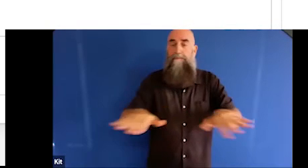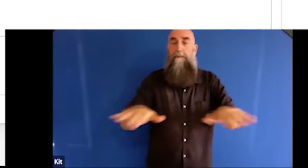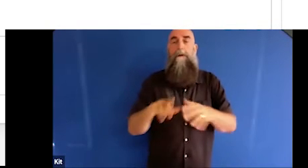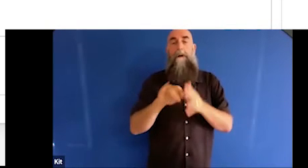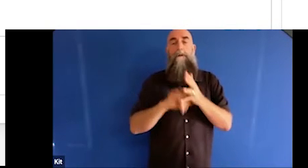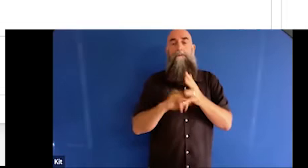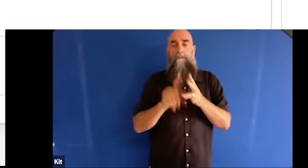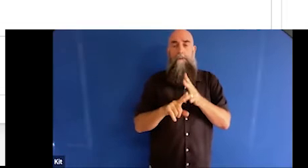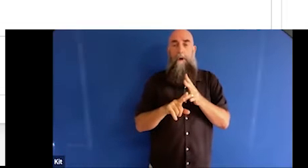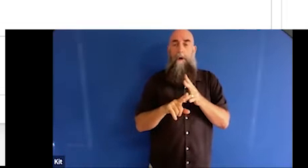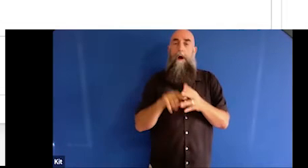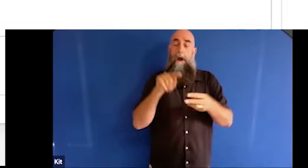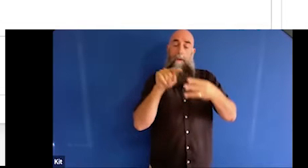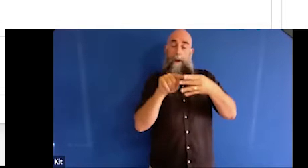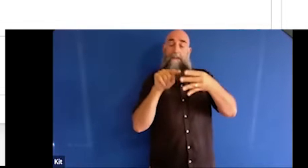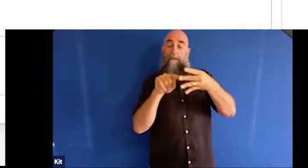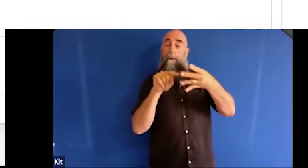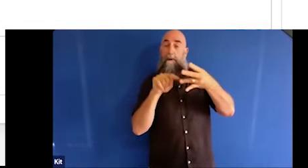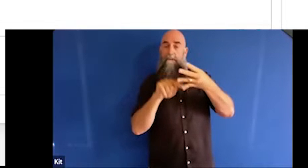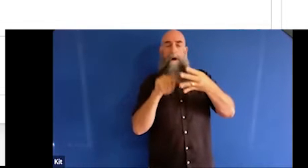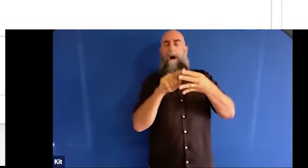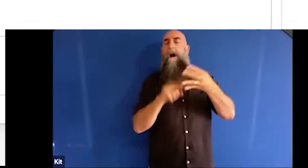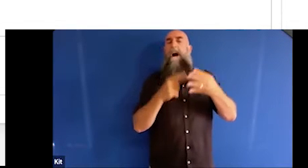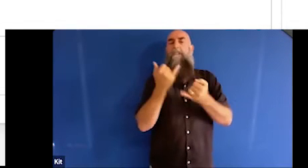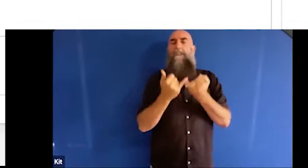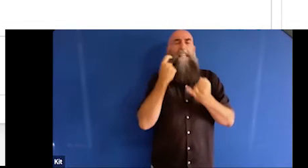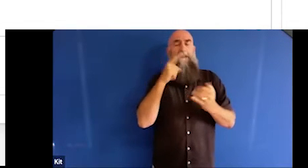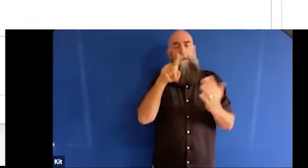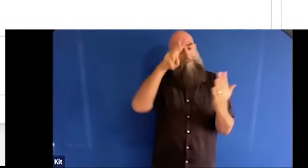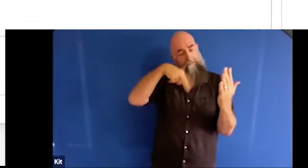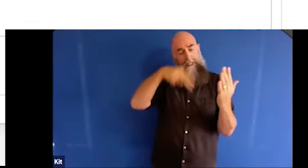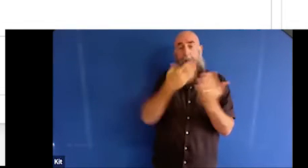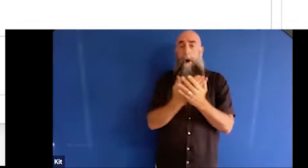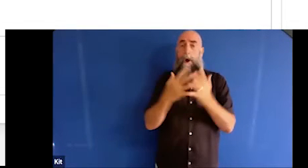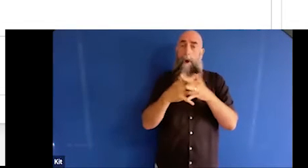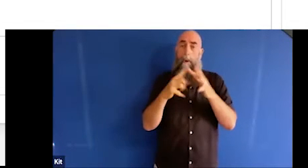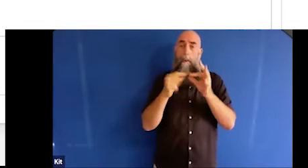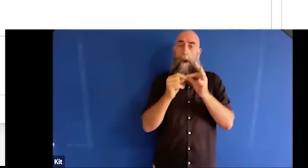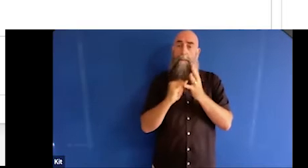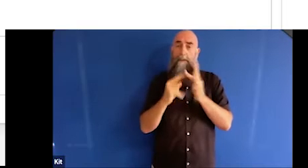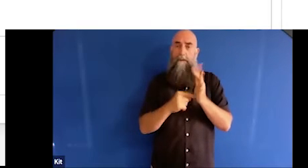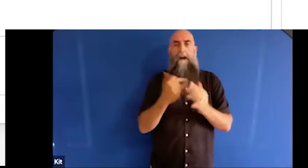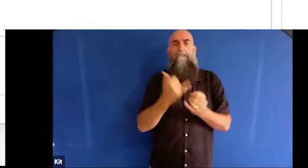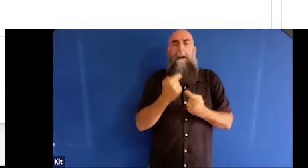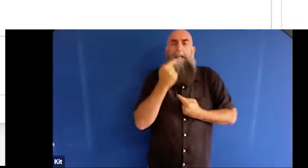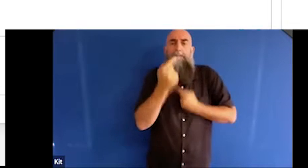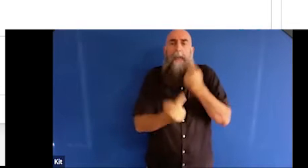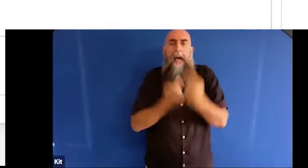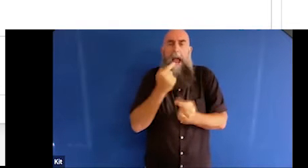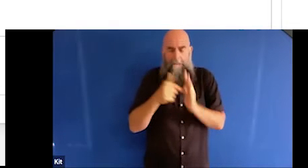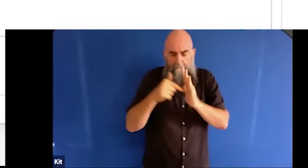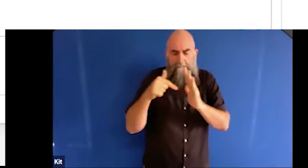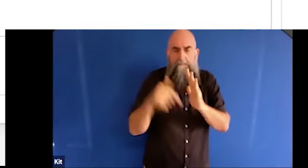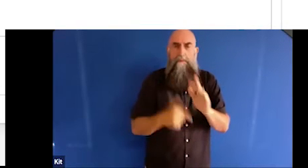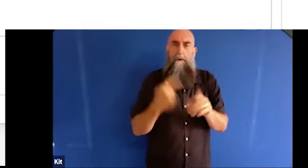because they are explained in depth on our website on the Arts, individuals and groups,